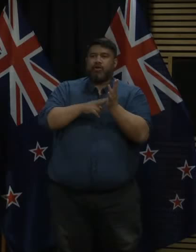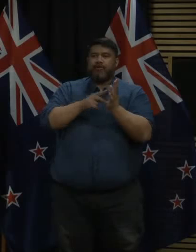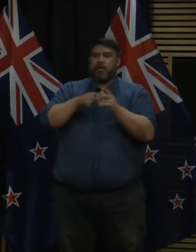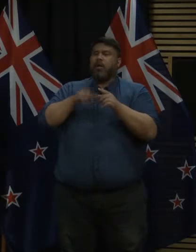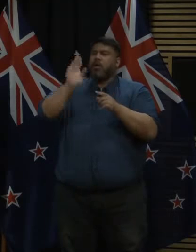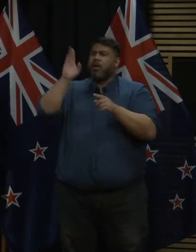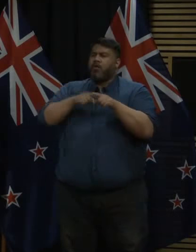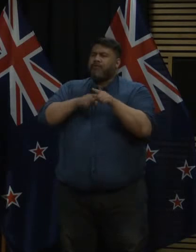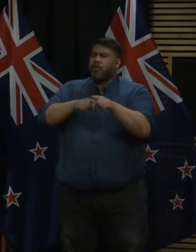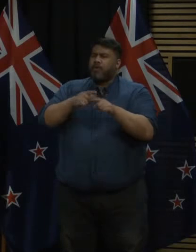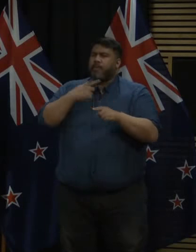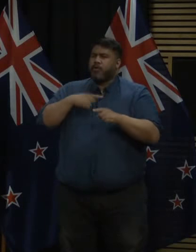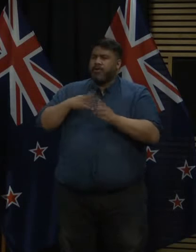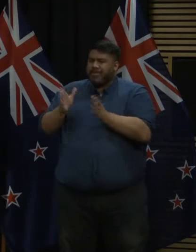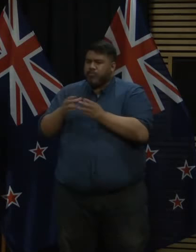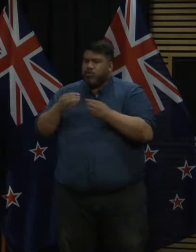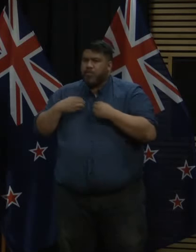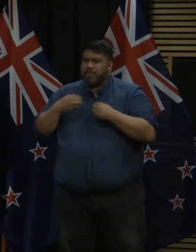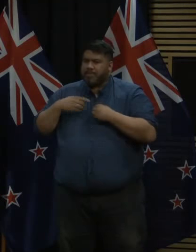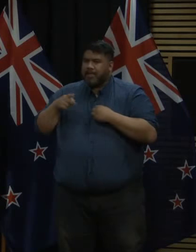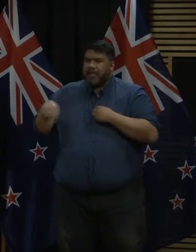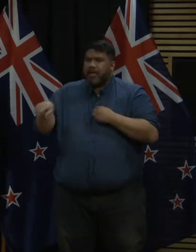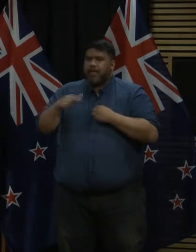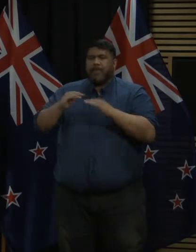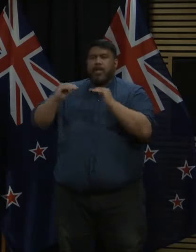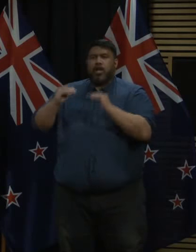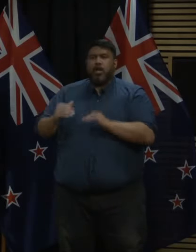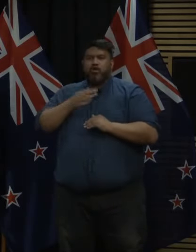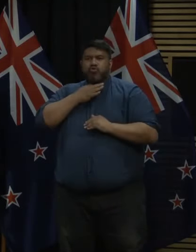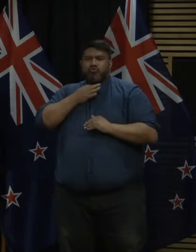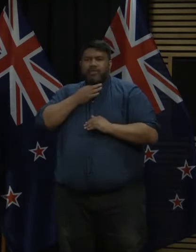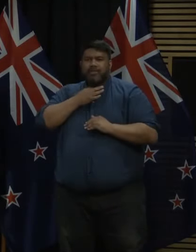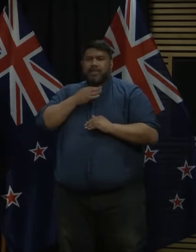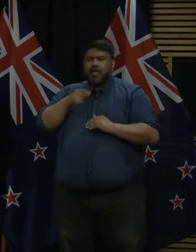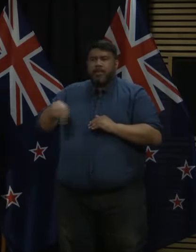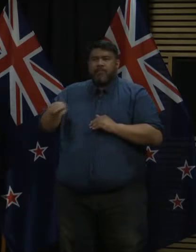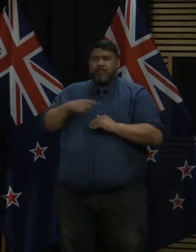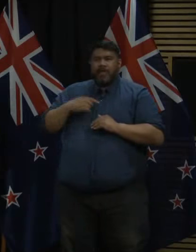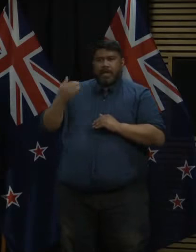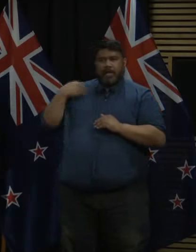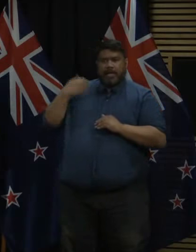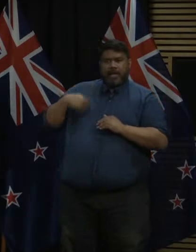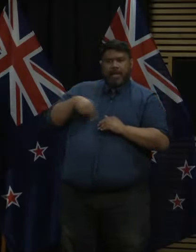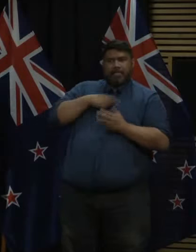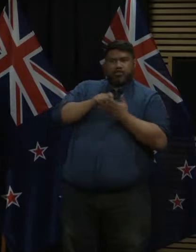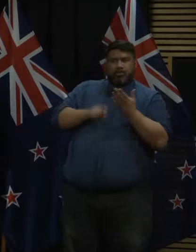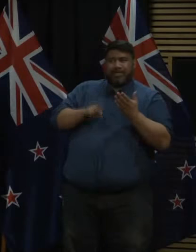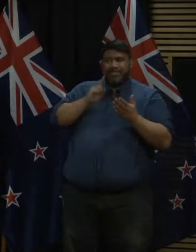details, this is a heads up, you will need that vaccination certificate to be part of that event.